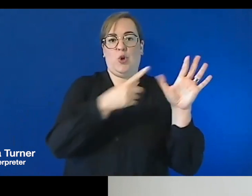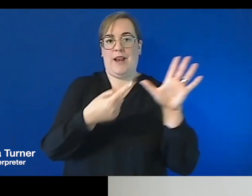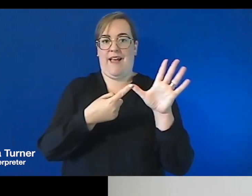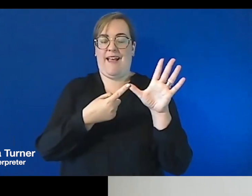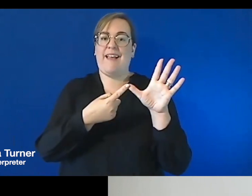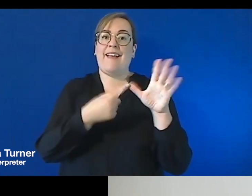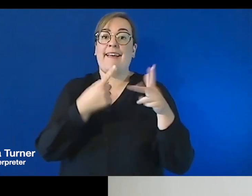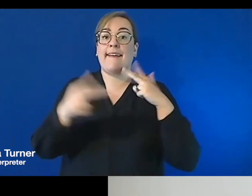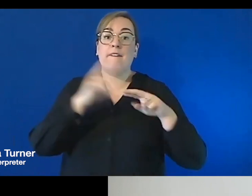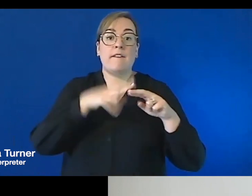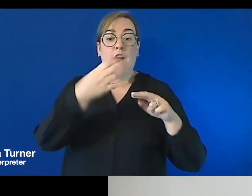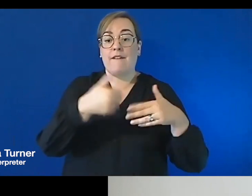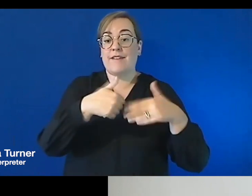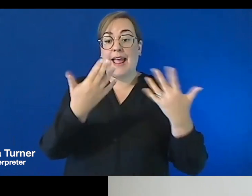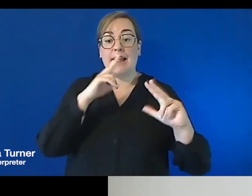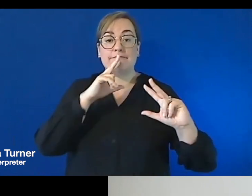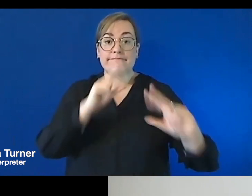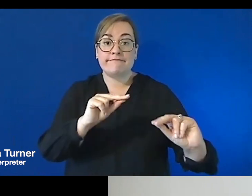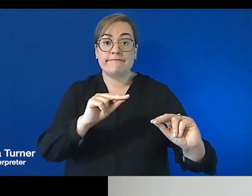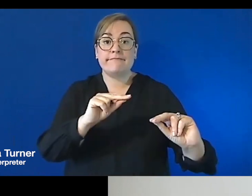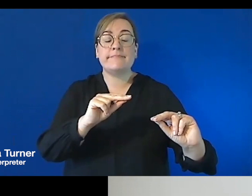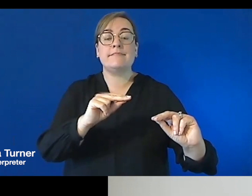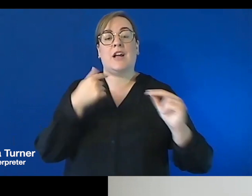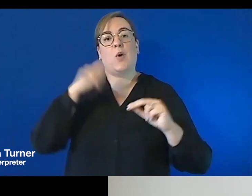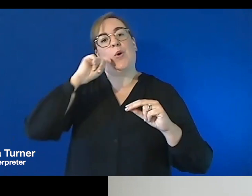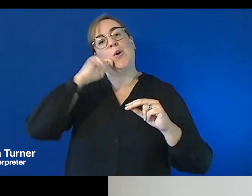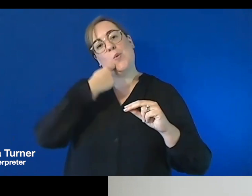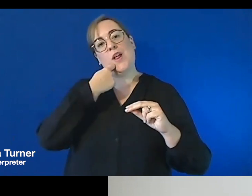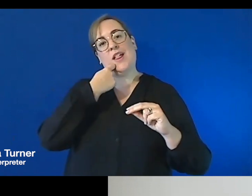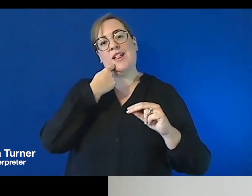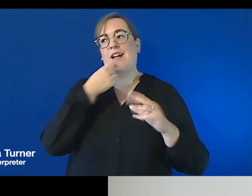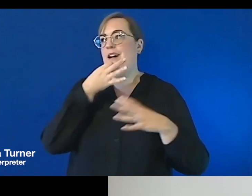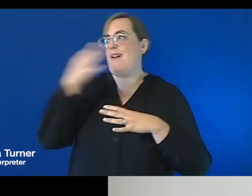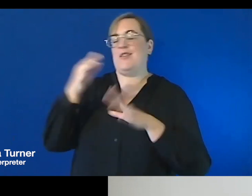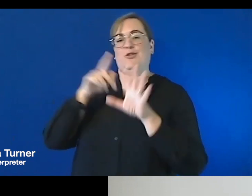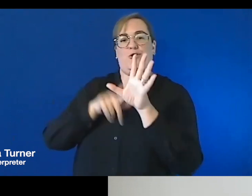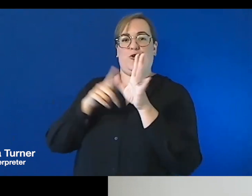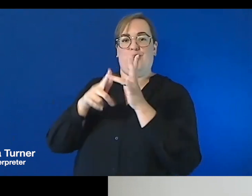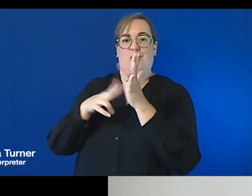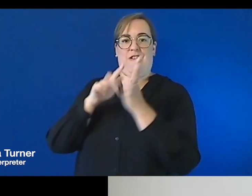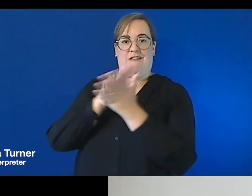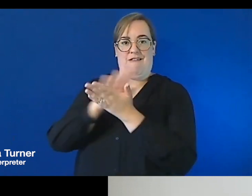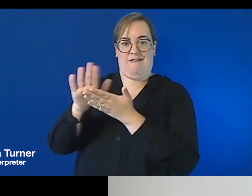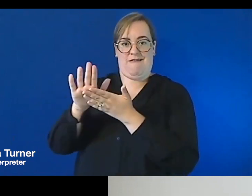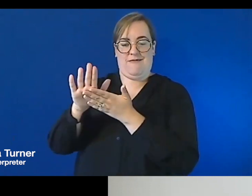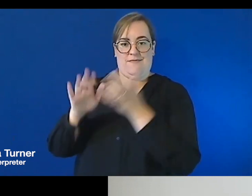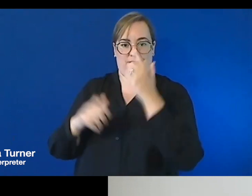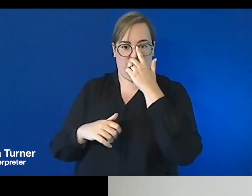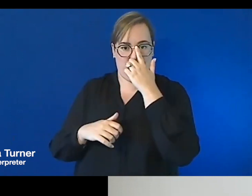in the chat and we will get those asked by Yonah. But let's go into the Q&A, so I'd love to ask